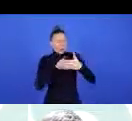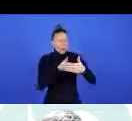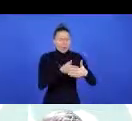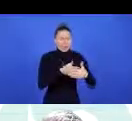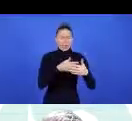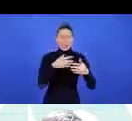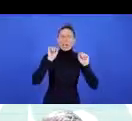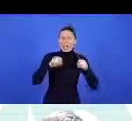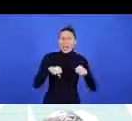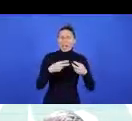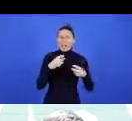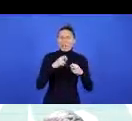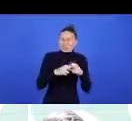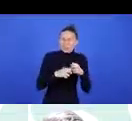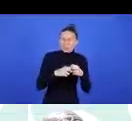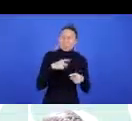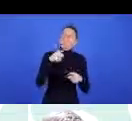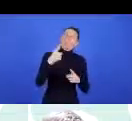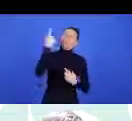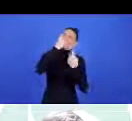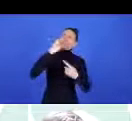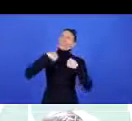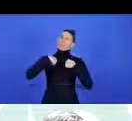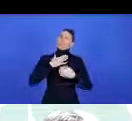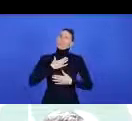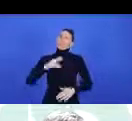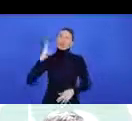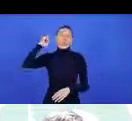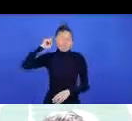that you may consider when thinking about the possibility of